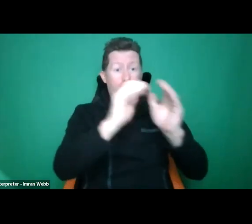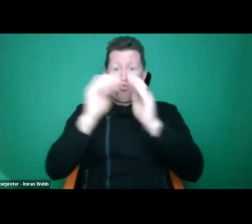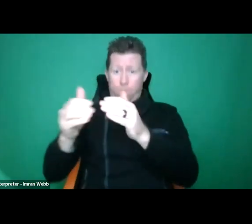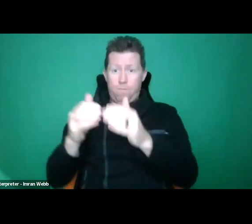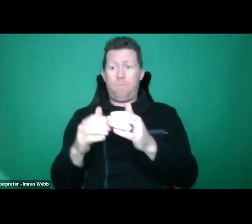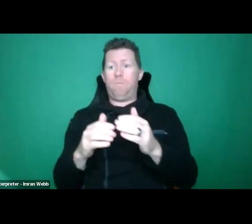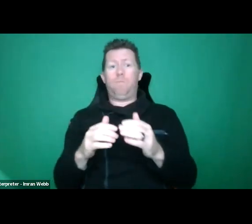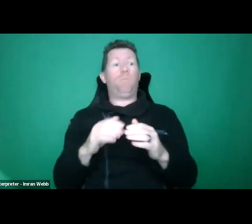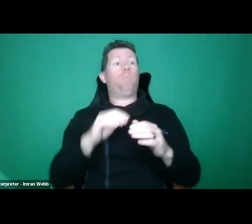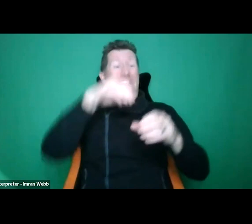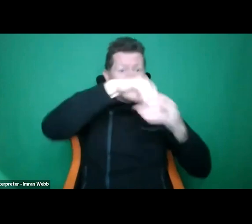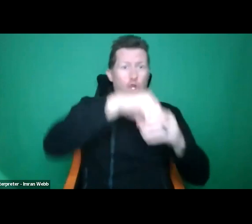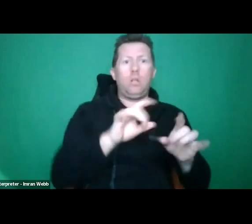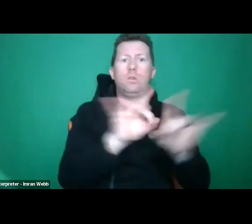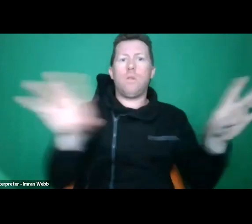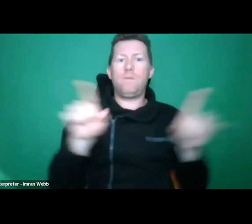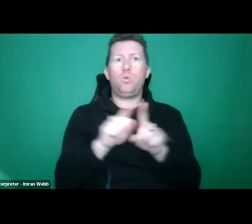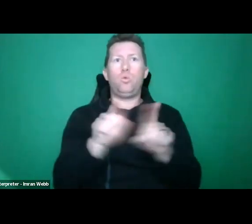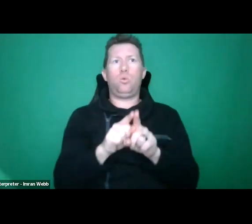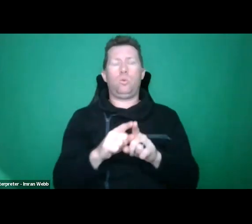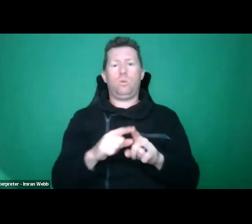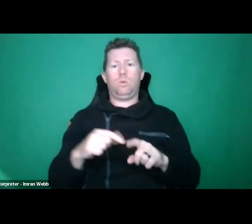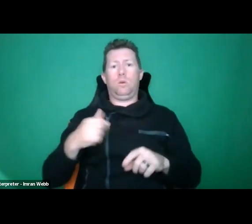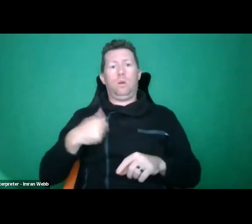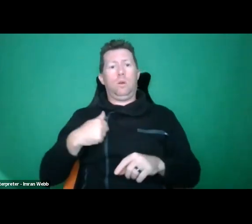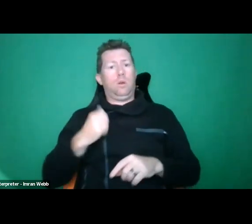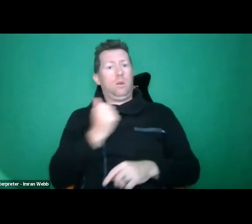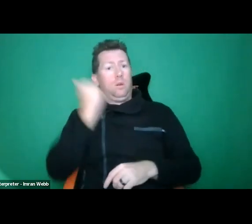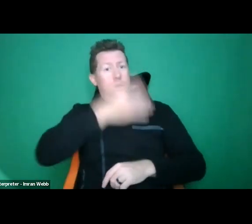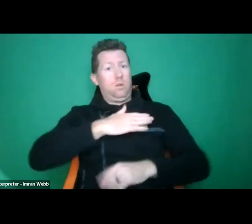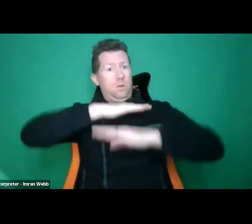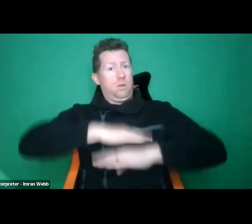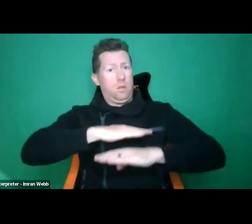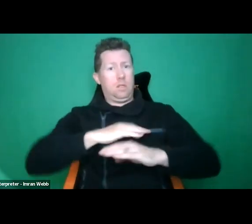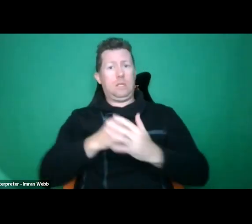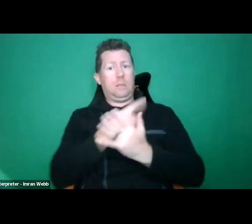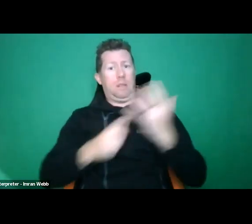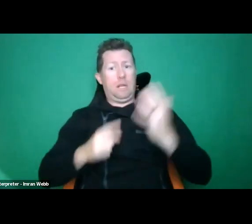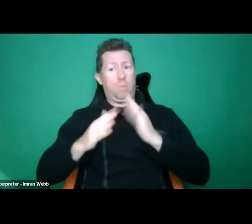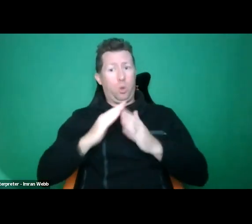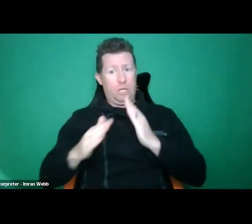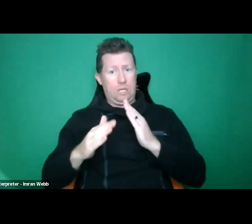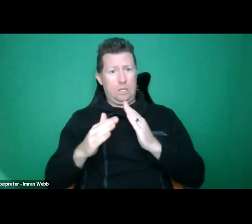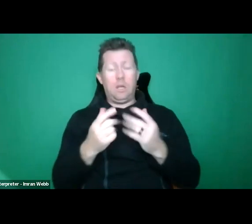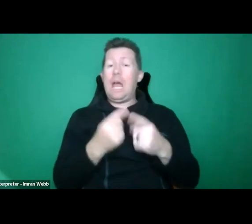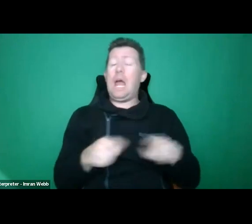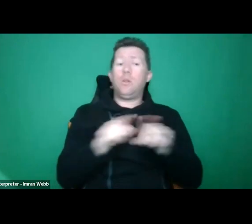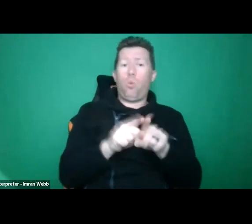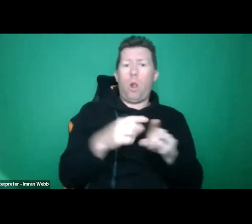So I come from the First Nations disability community. In addition to some of the barriers that are disability related,